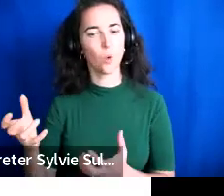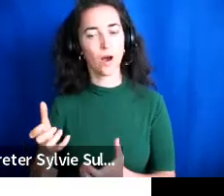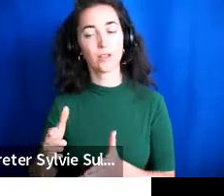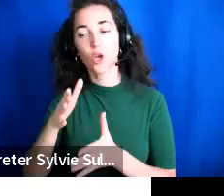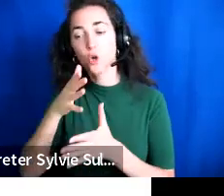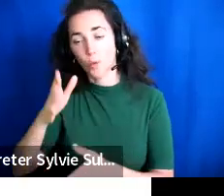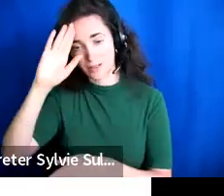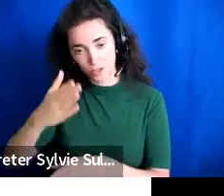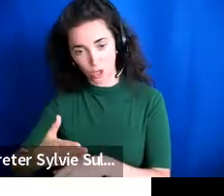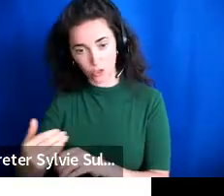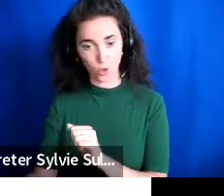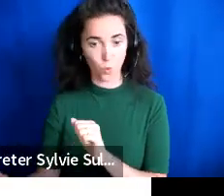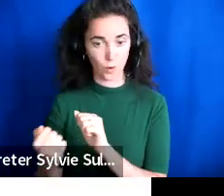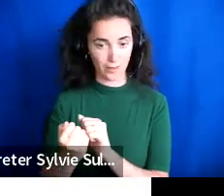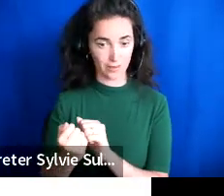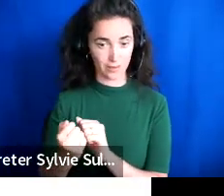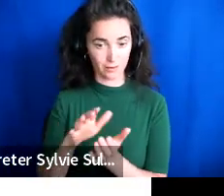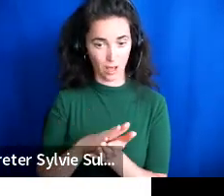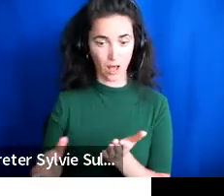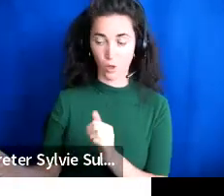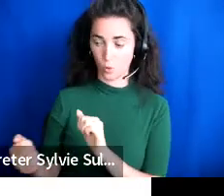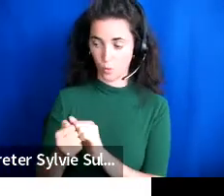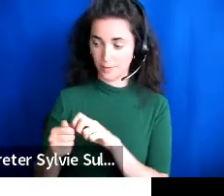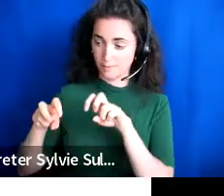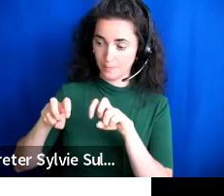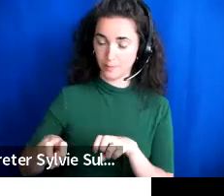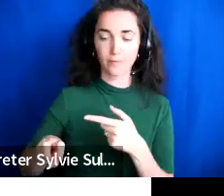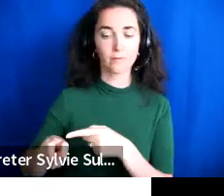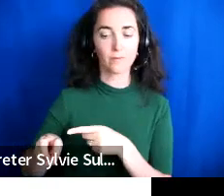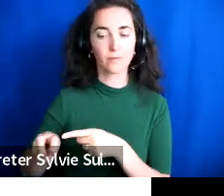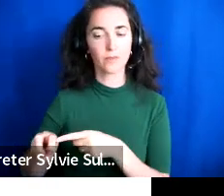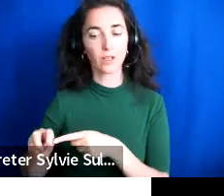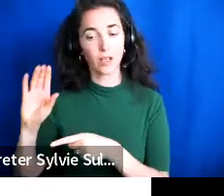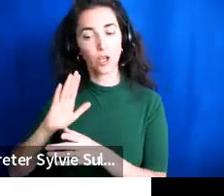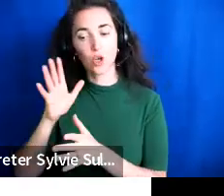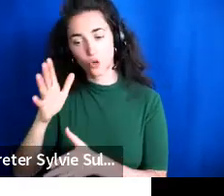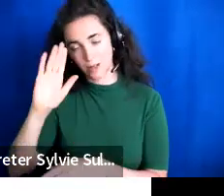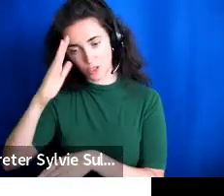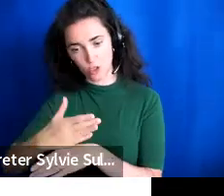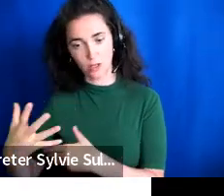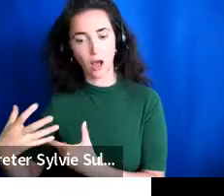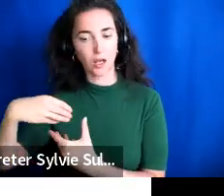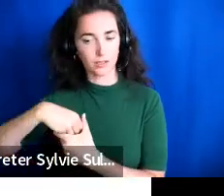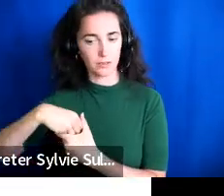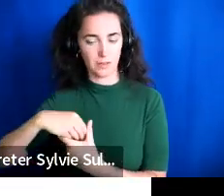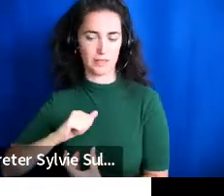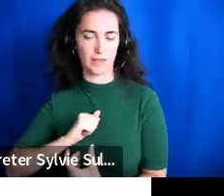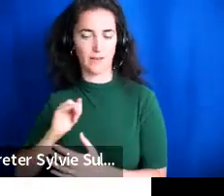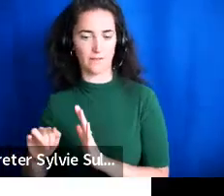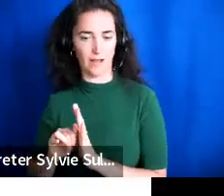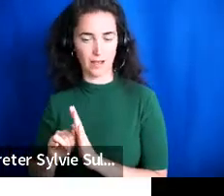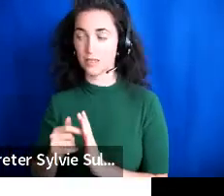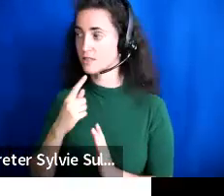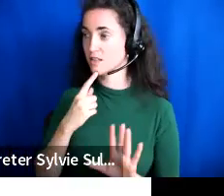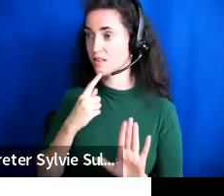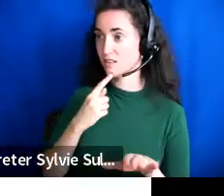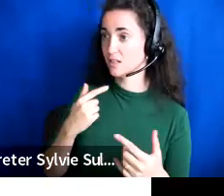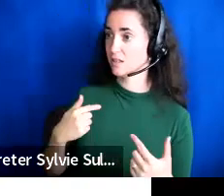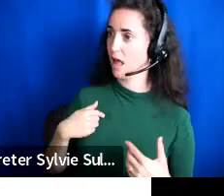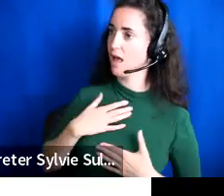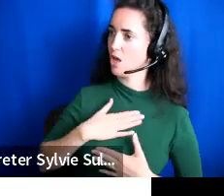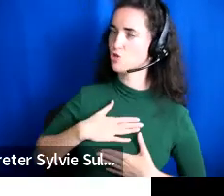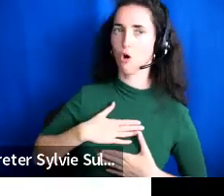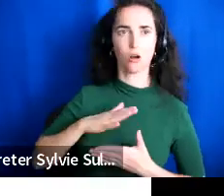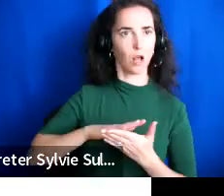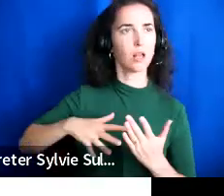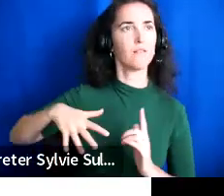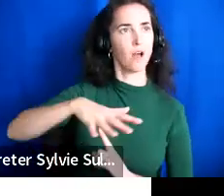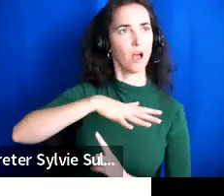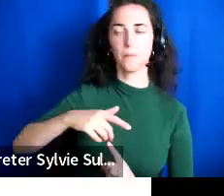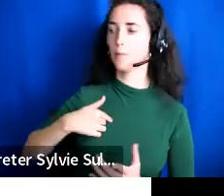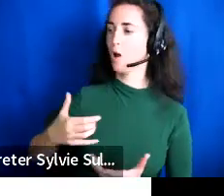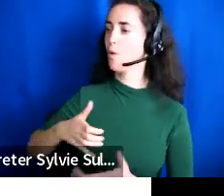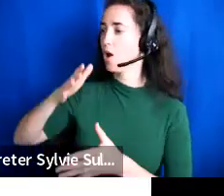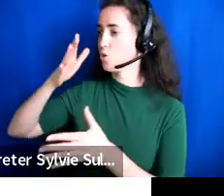He bought his grandson to campus had yeah or so he identified, and he said, You know, I would like, I really am enjoying this environment, and I would like my grandson to be over here.